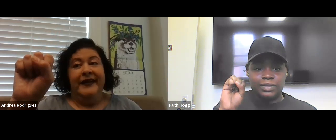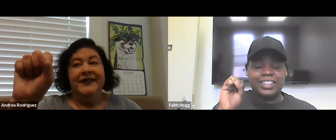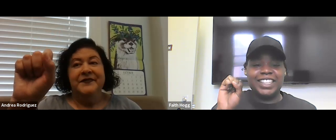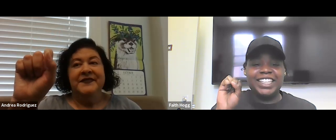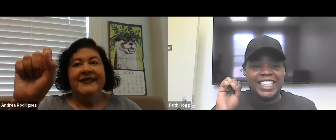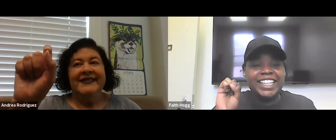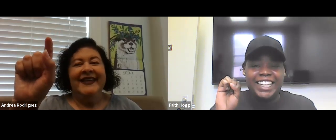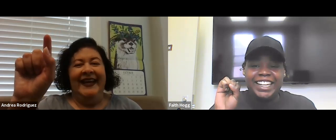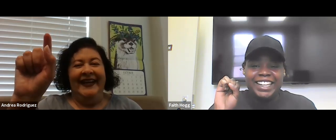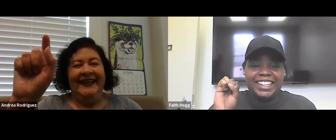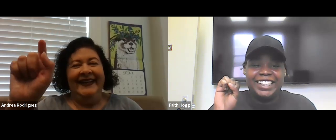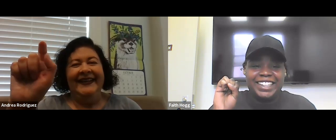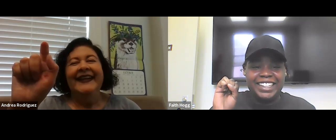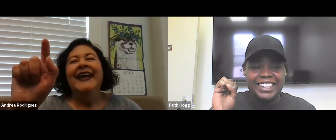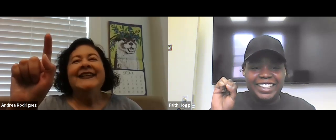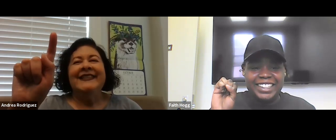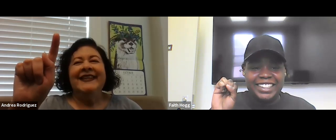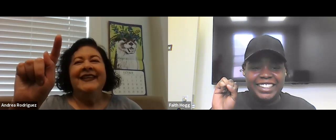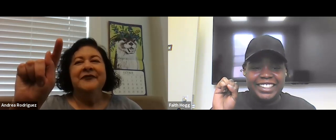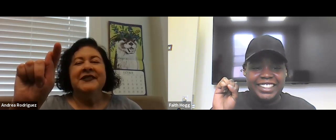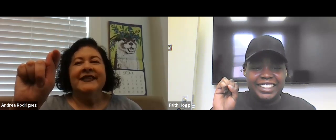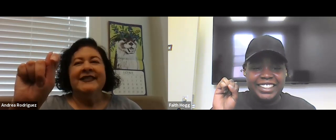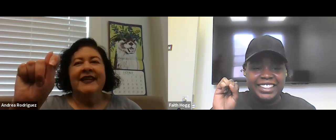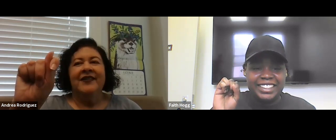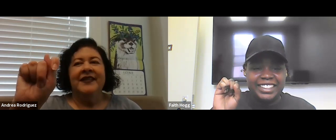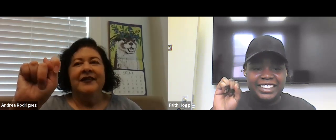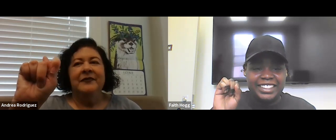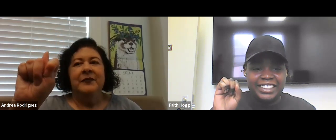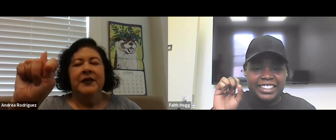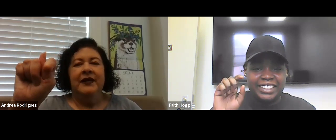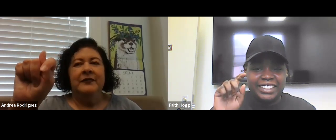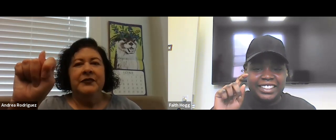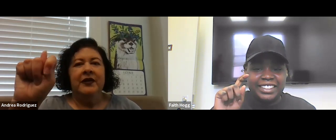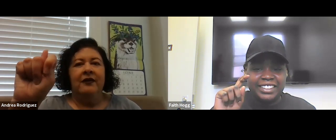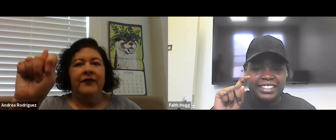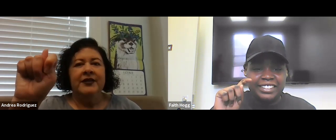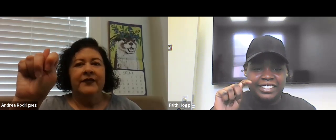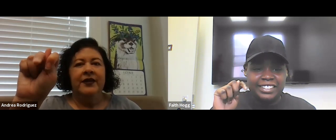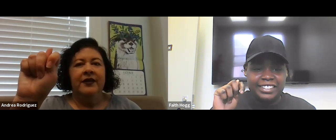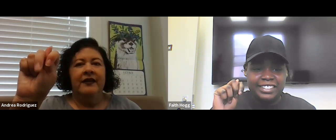For T, we're just going to take our thumb and put it in between our first finger and